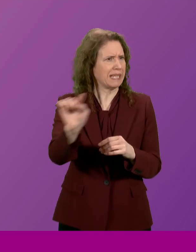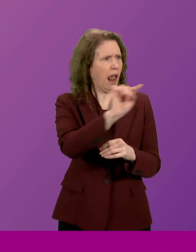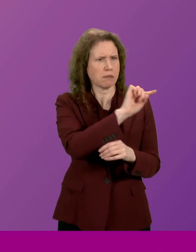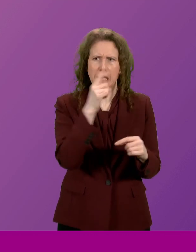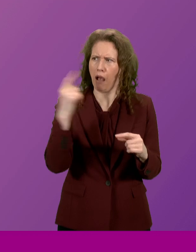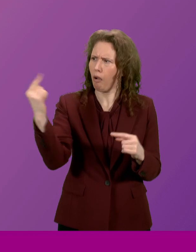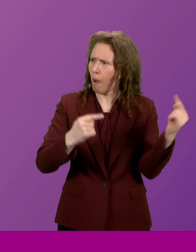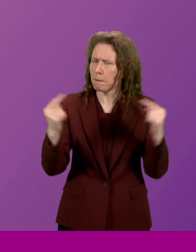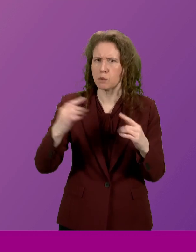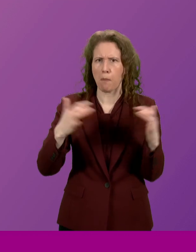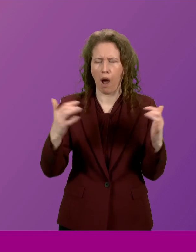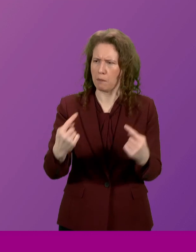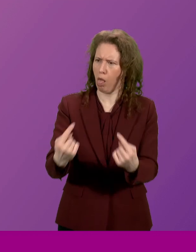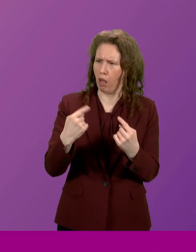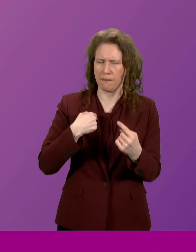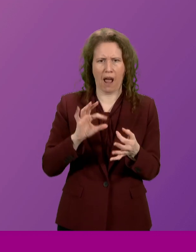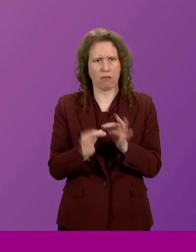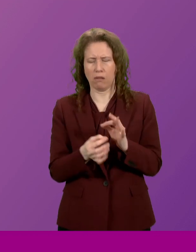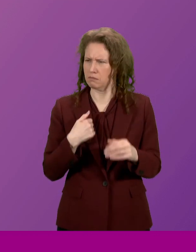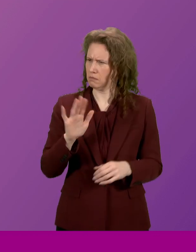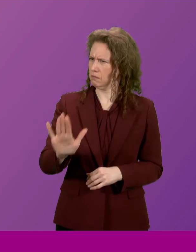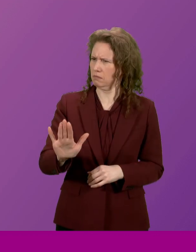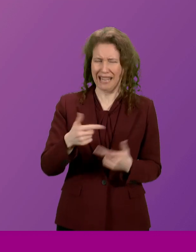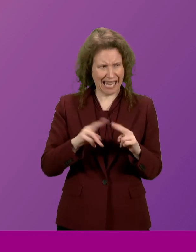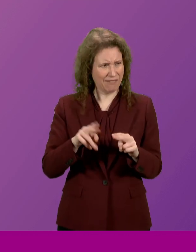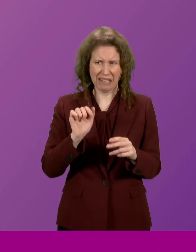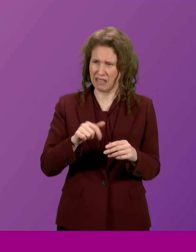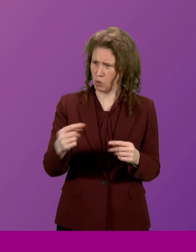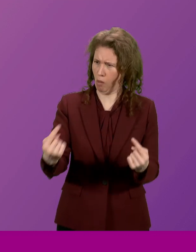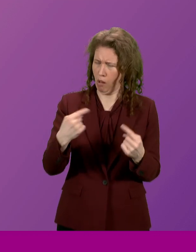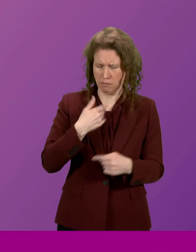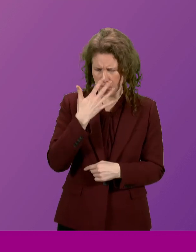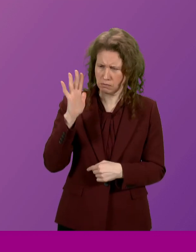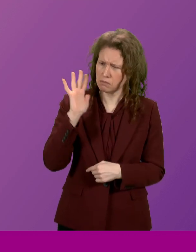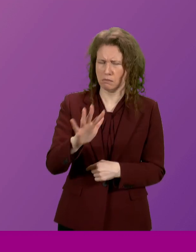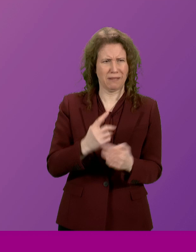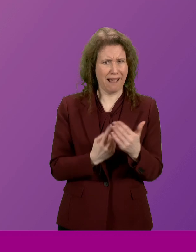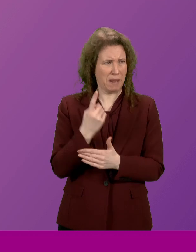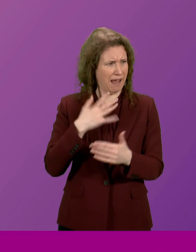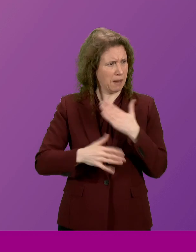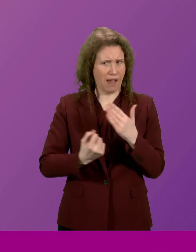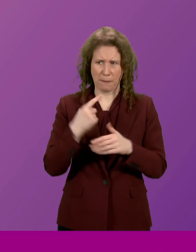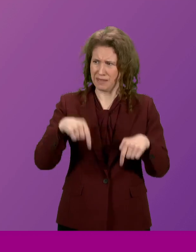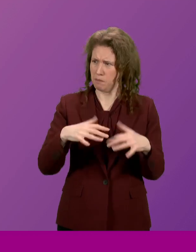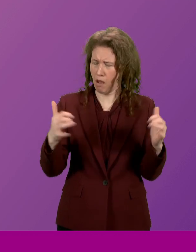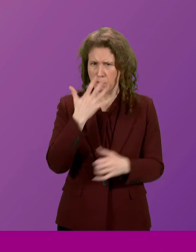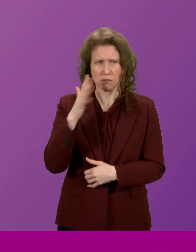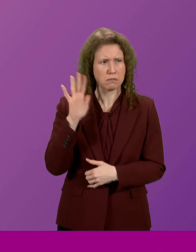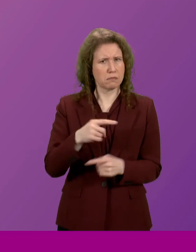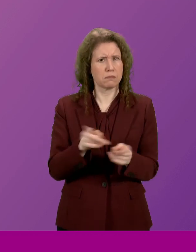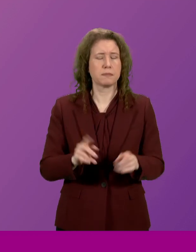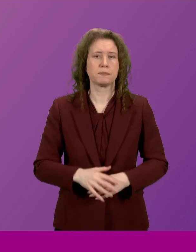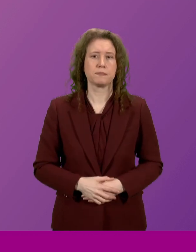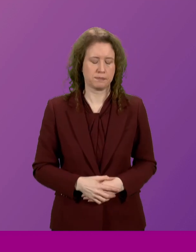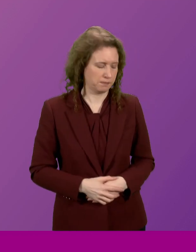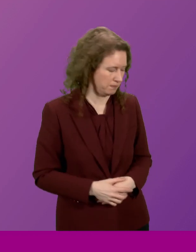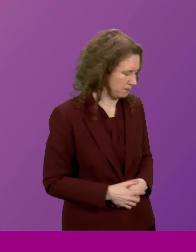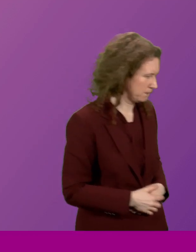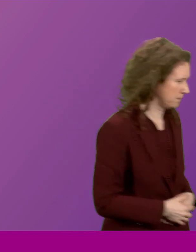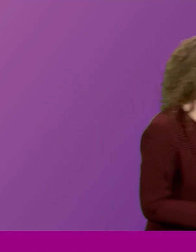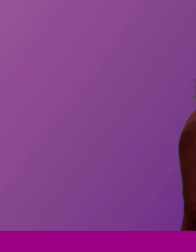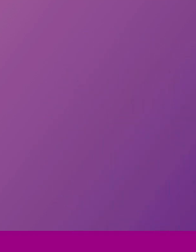Parliament and say otherwise, and it is a disgrace that such behaviour takes place in the Parliament.